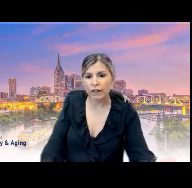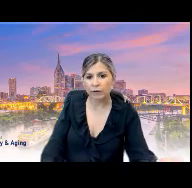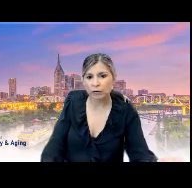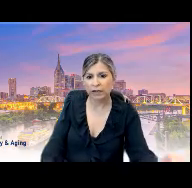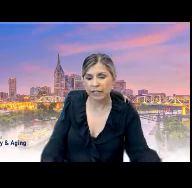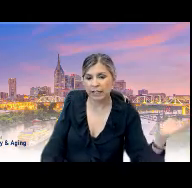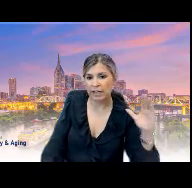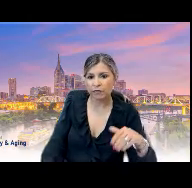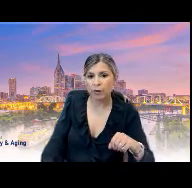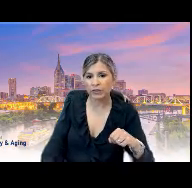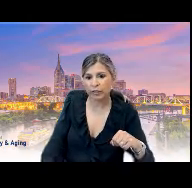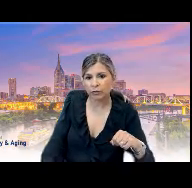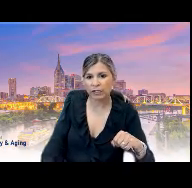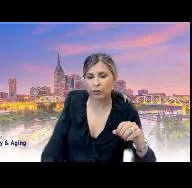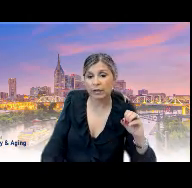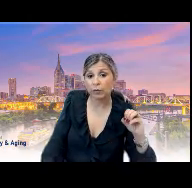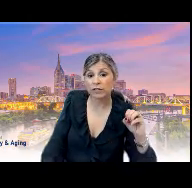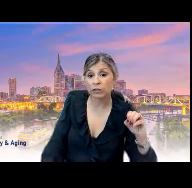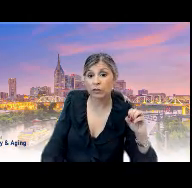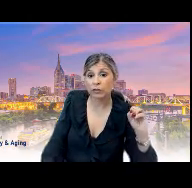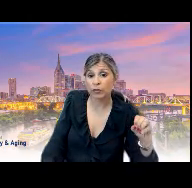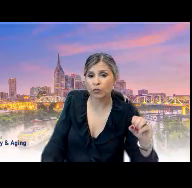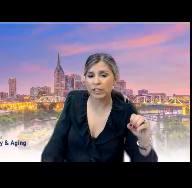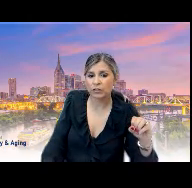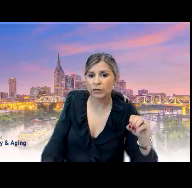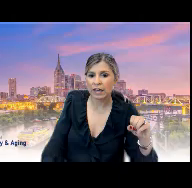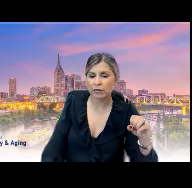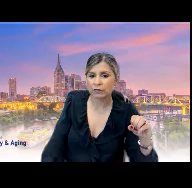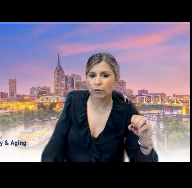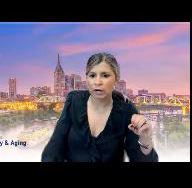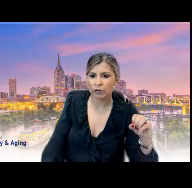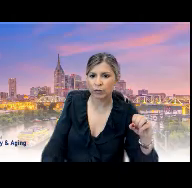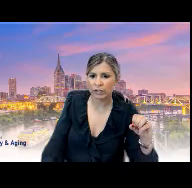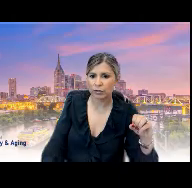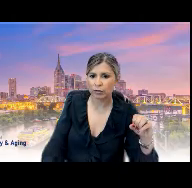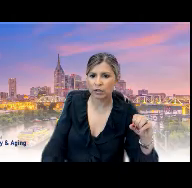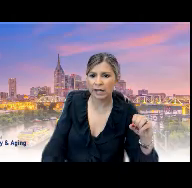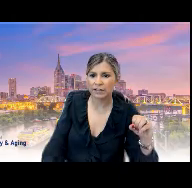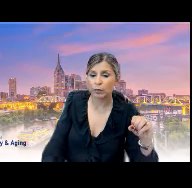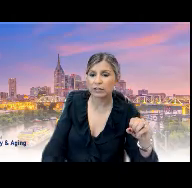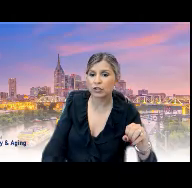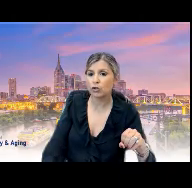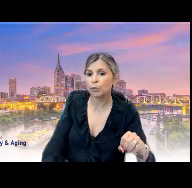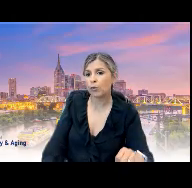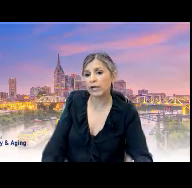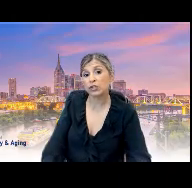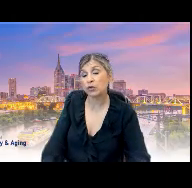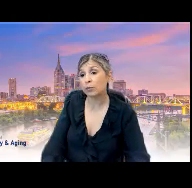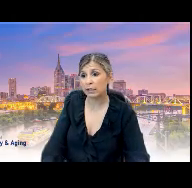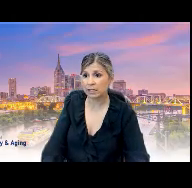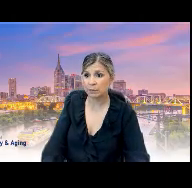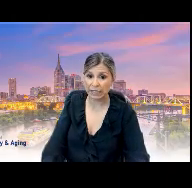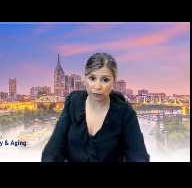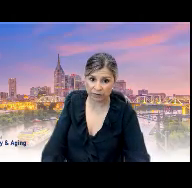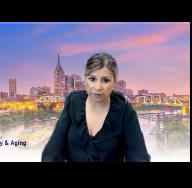For federal funding in FY20 23, we served 22,422 clients with 2. 2 million meals.